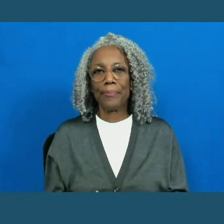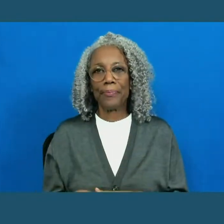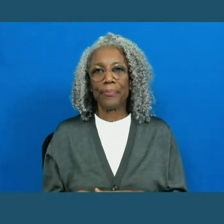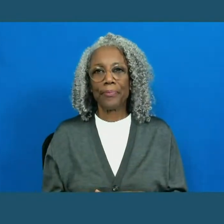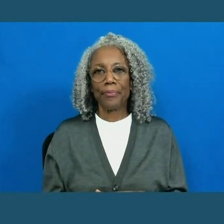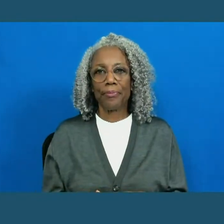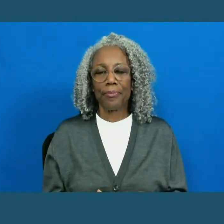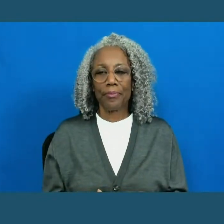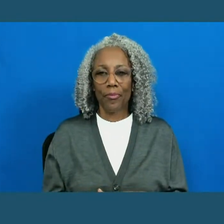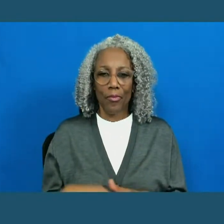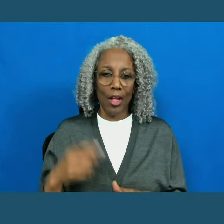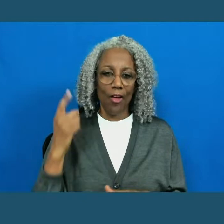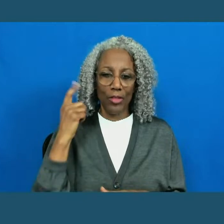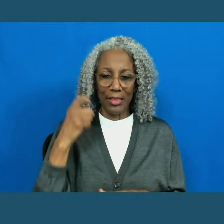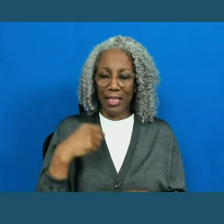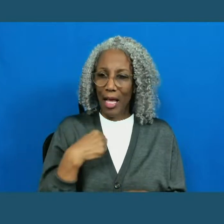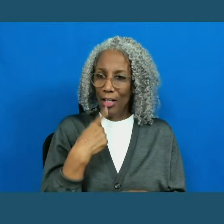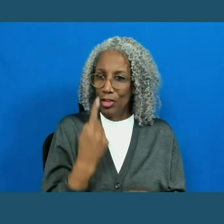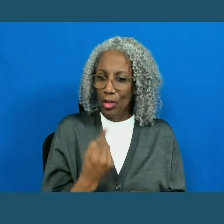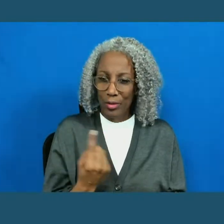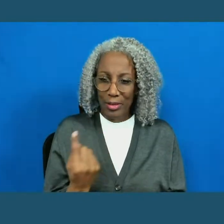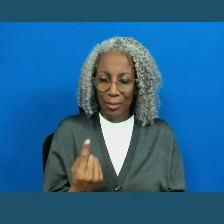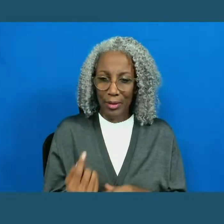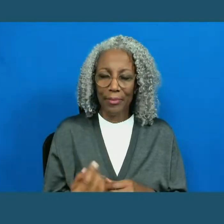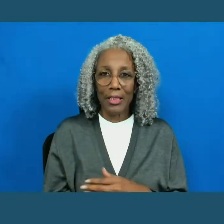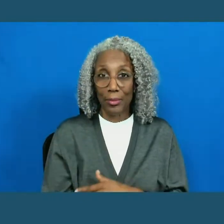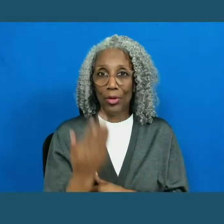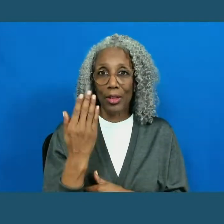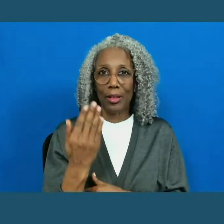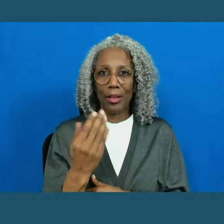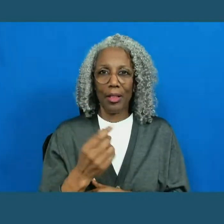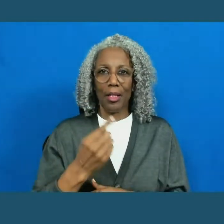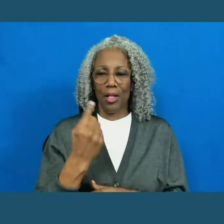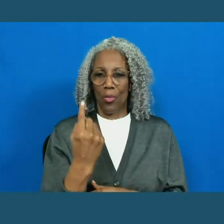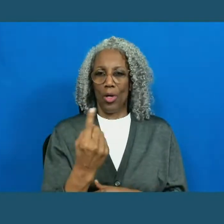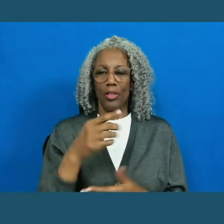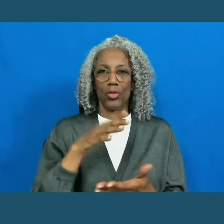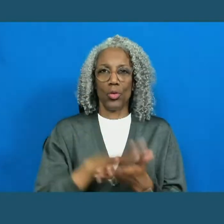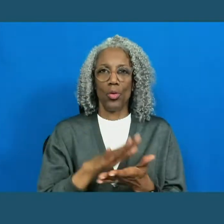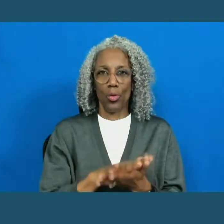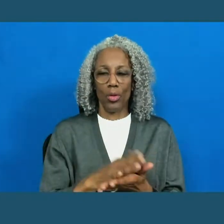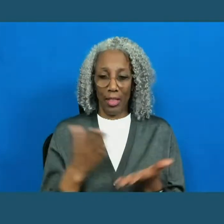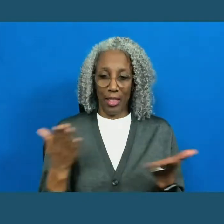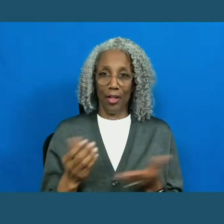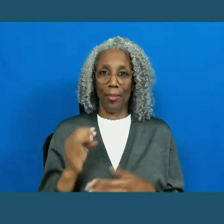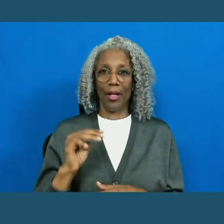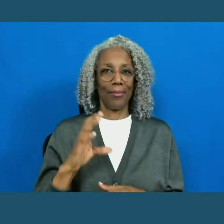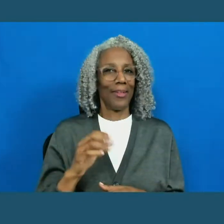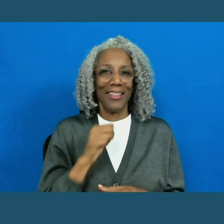that there are things that work. I mean, for instance, I'll tell